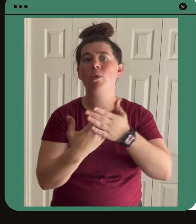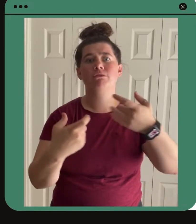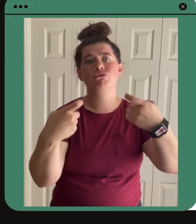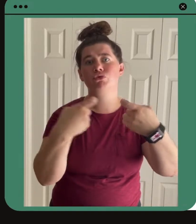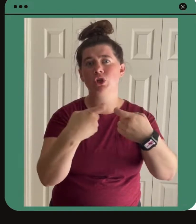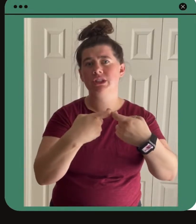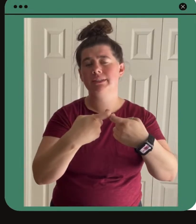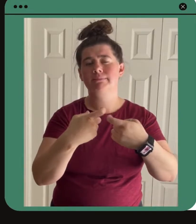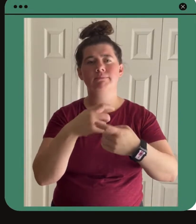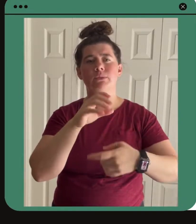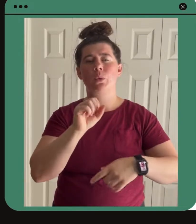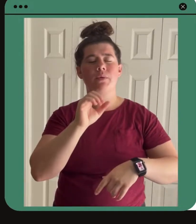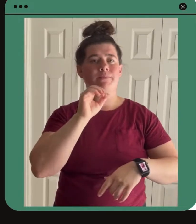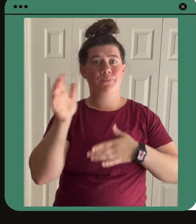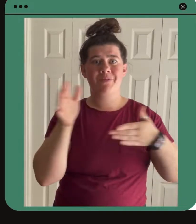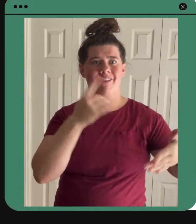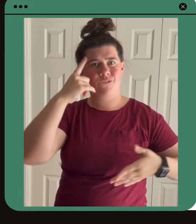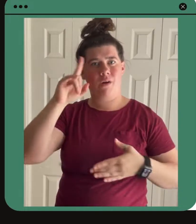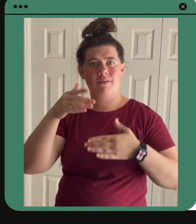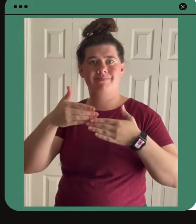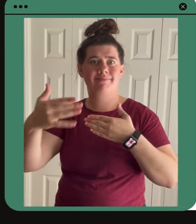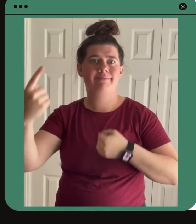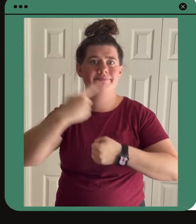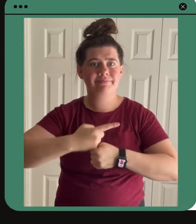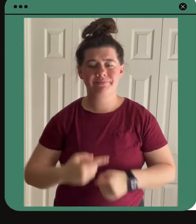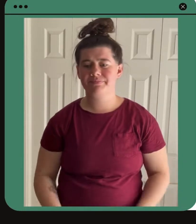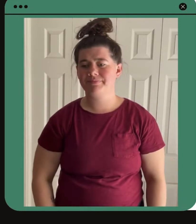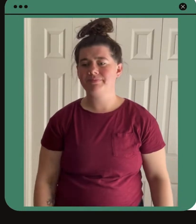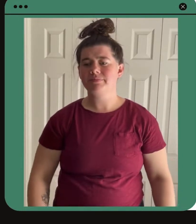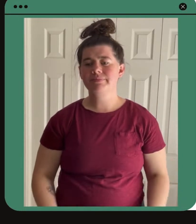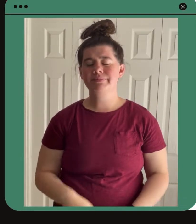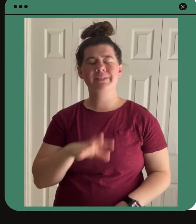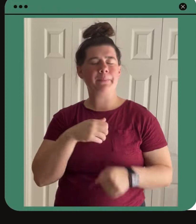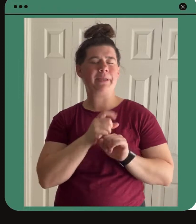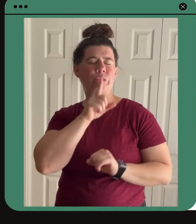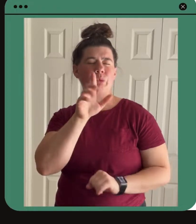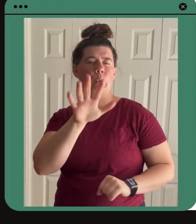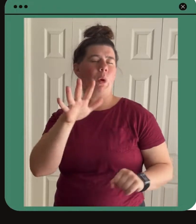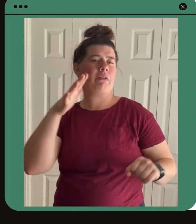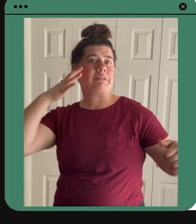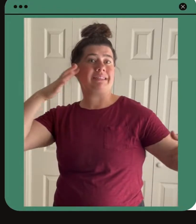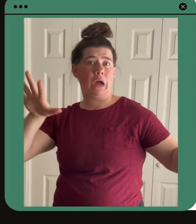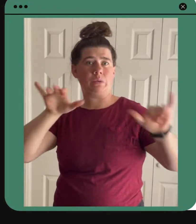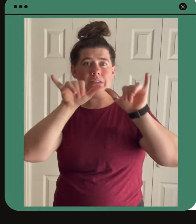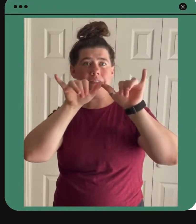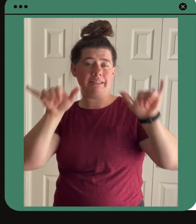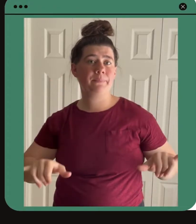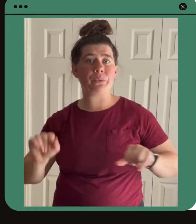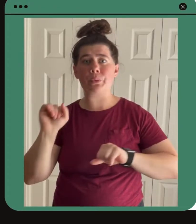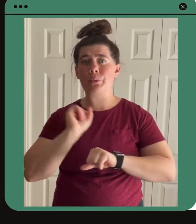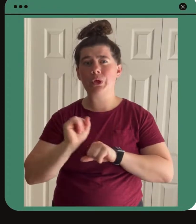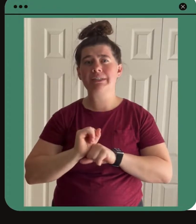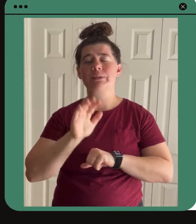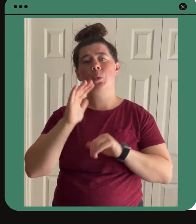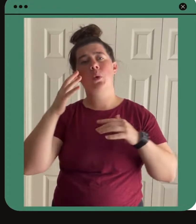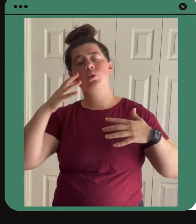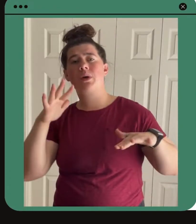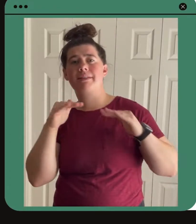You need to make sure that your batteries are always charged and ready for the next day, make sure your sound system is working.